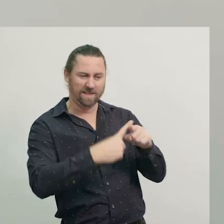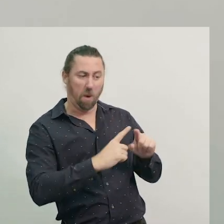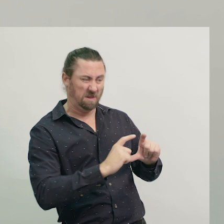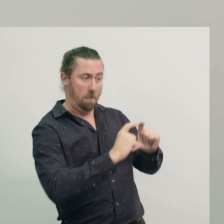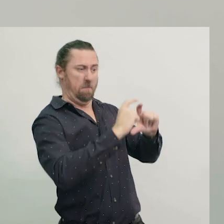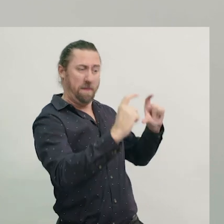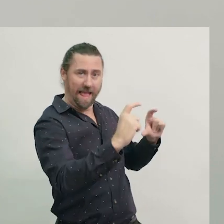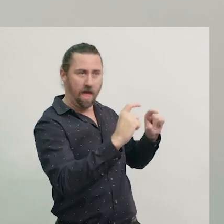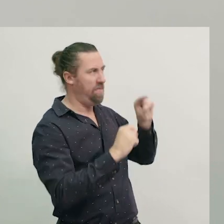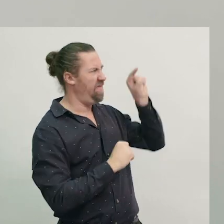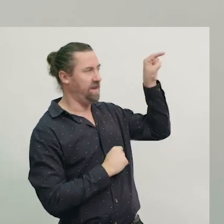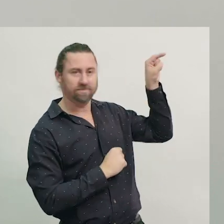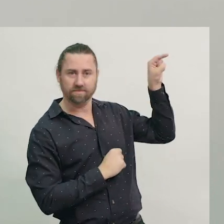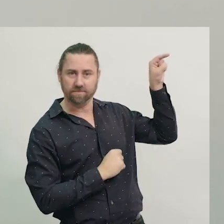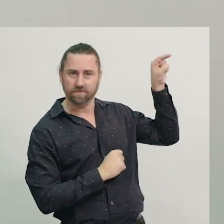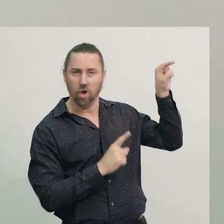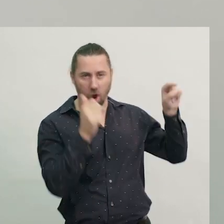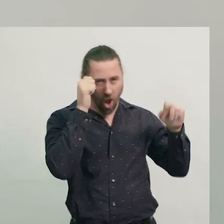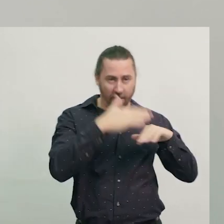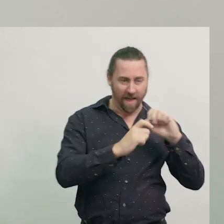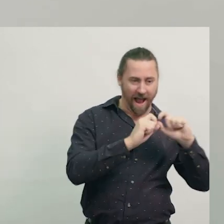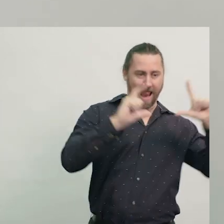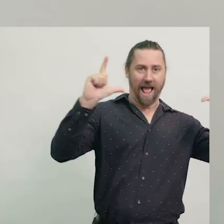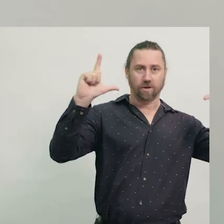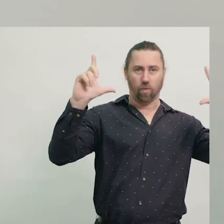So now that we know about enlargement, reduction and scale factors,